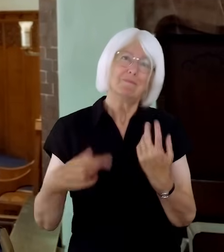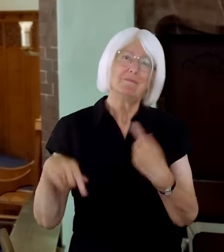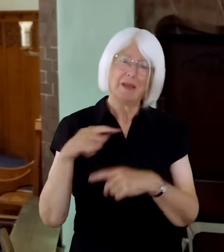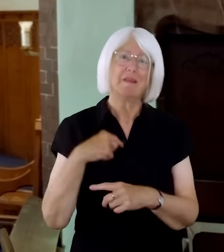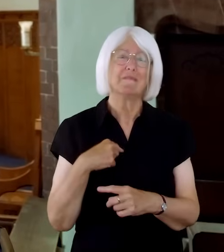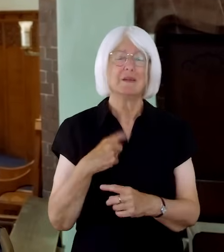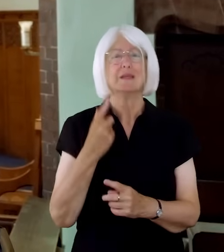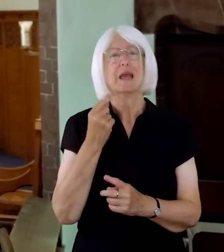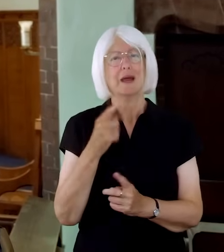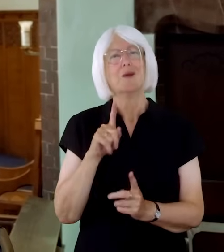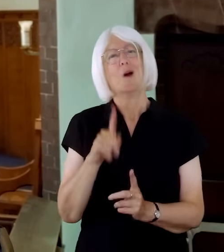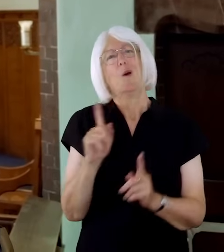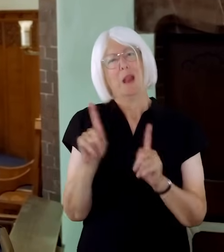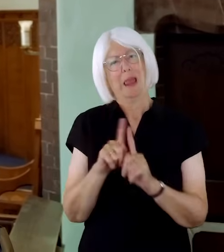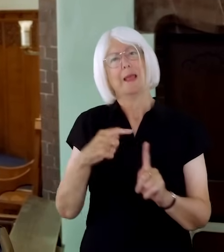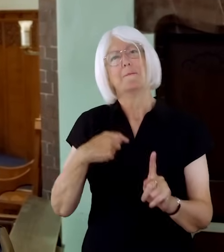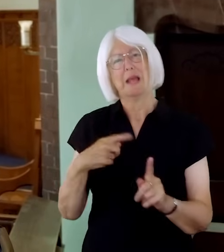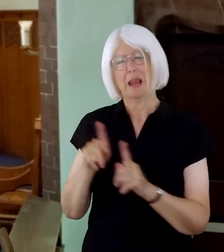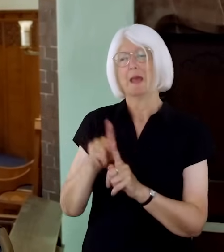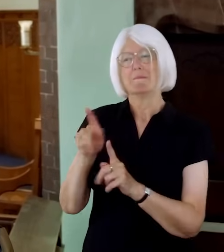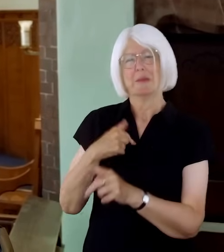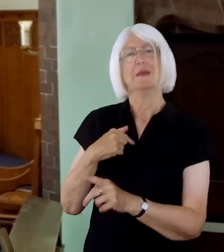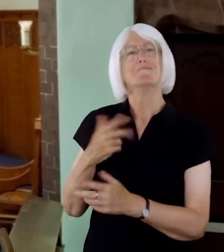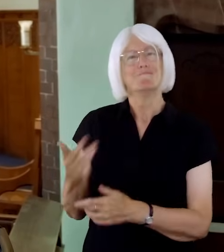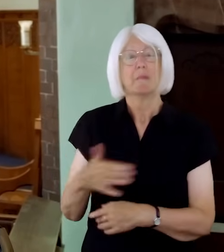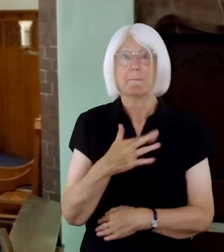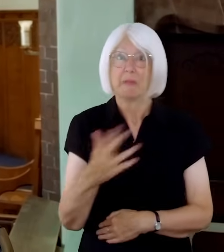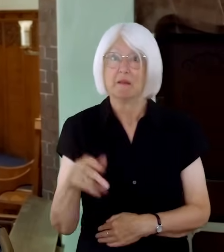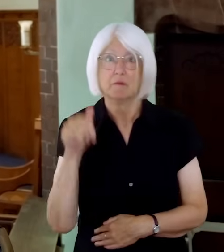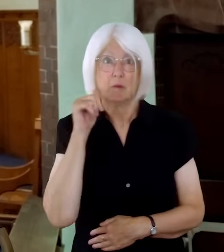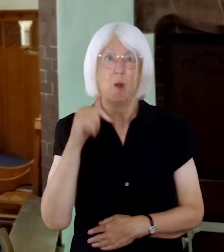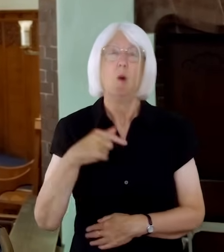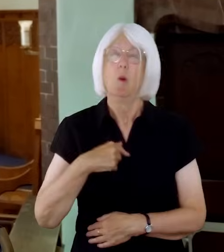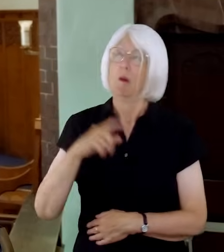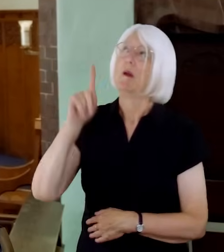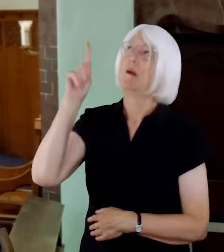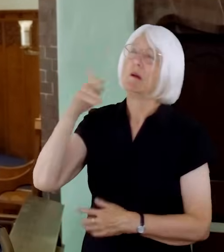Many of us will be able to identify with the generous love, kindness, and mercy